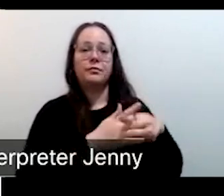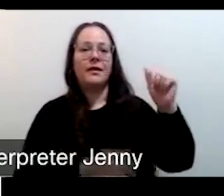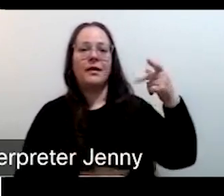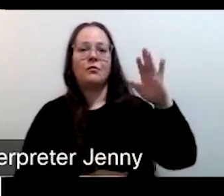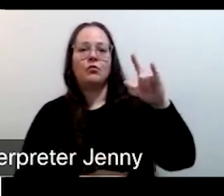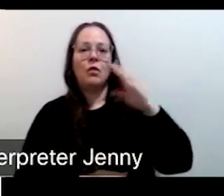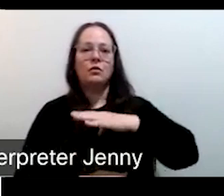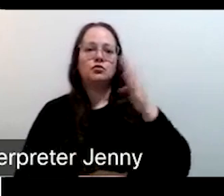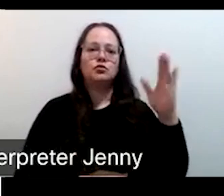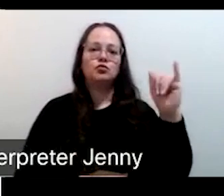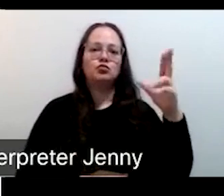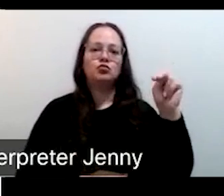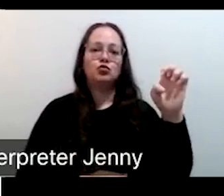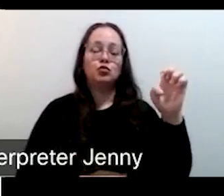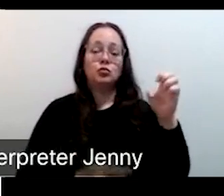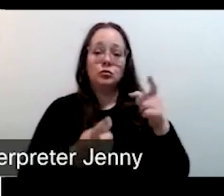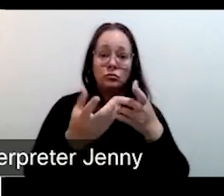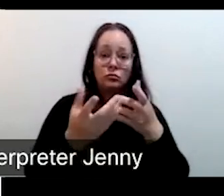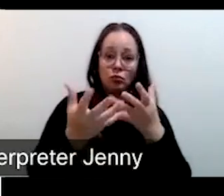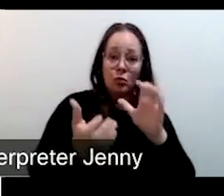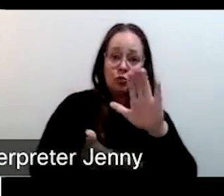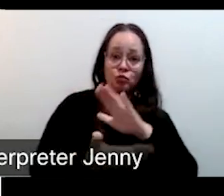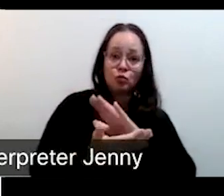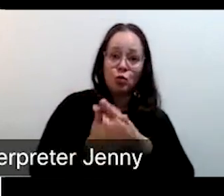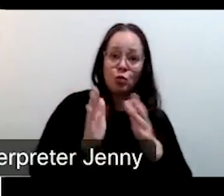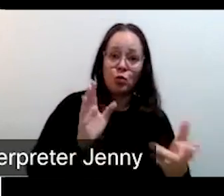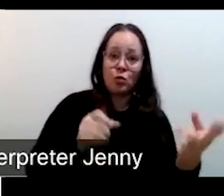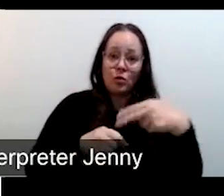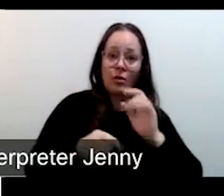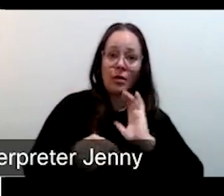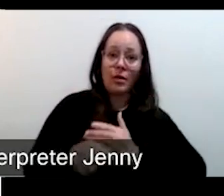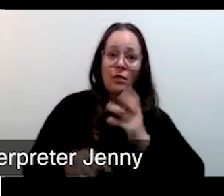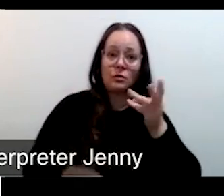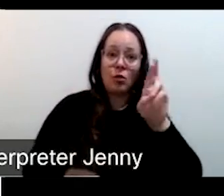If you would like your school to sign up to participate with the WRP, spring is a great